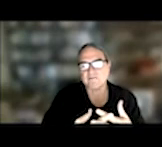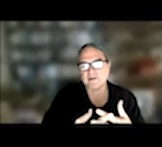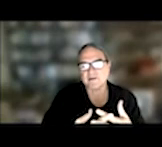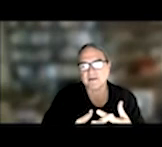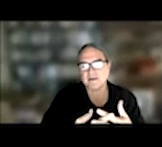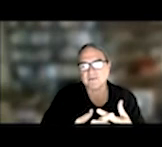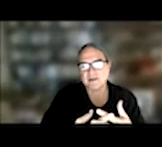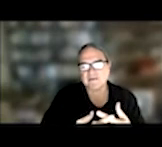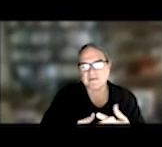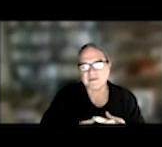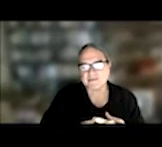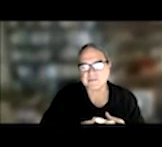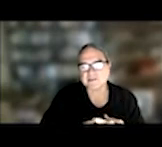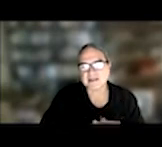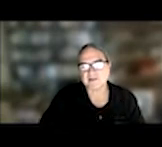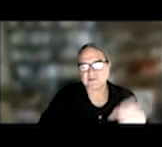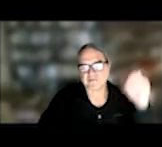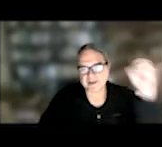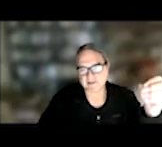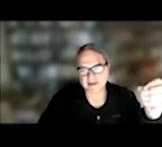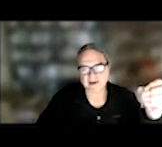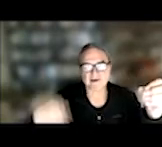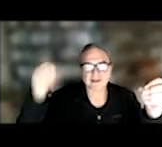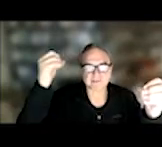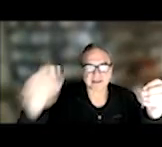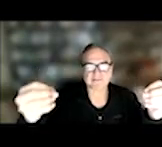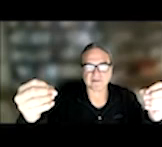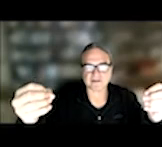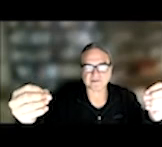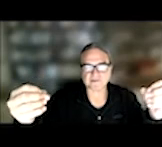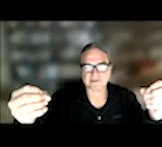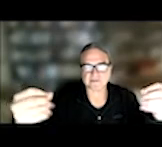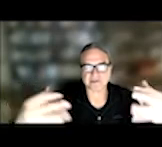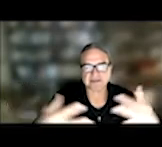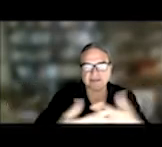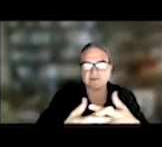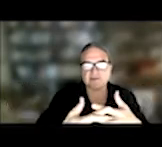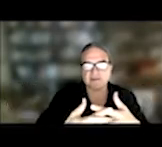often we have a separate silos of medical care and Behavioral Health Services. We need to integrate